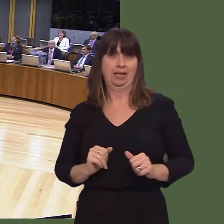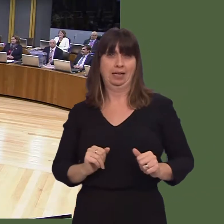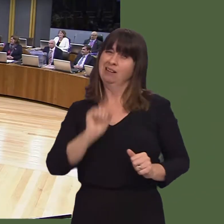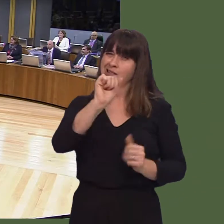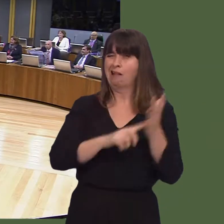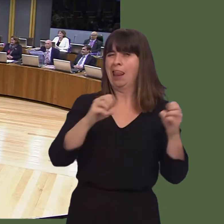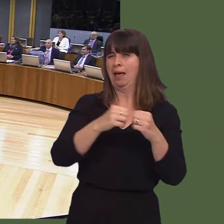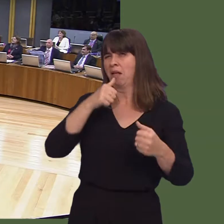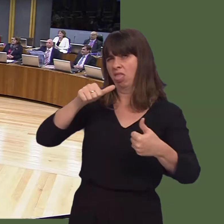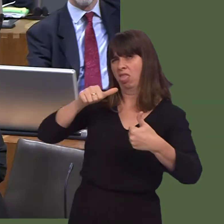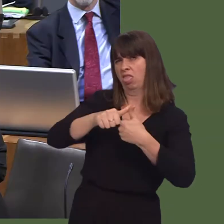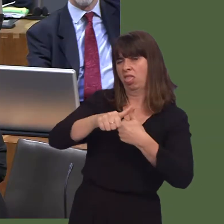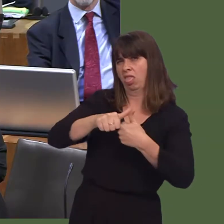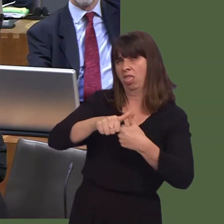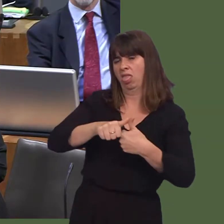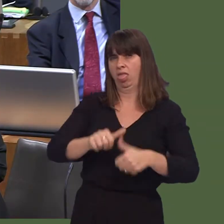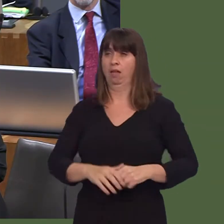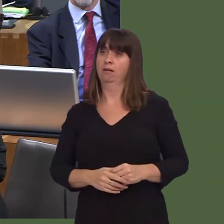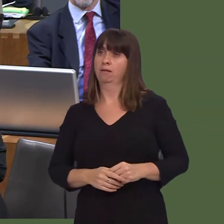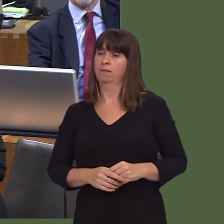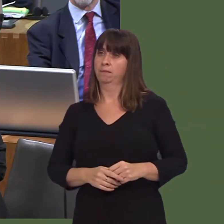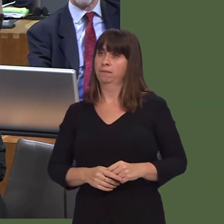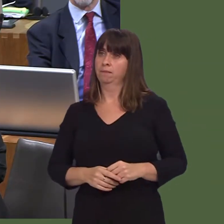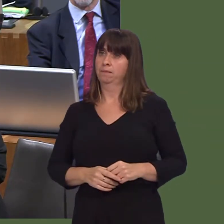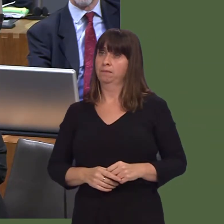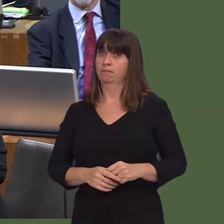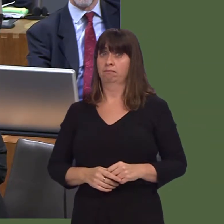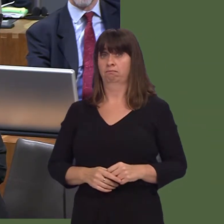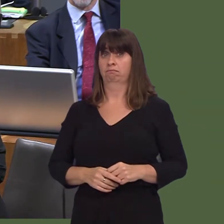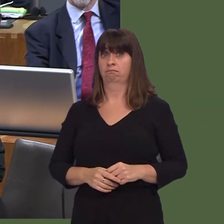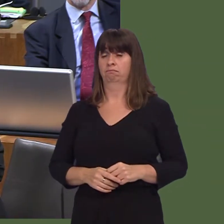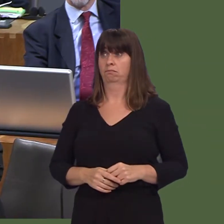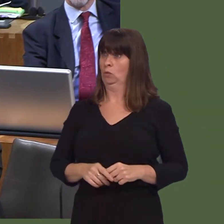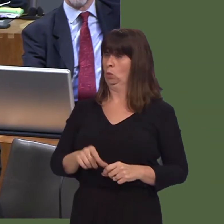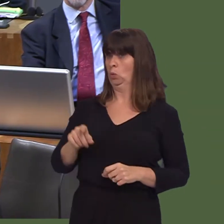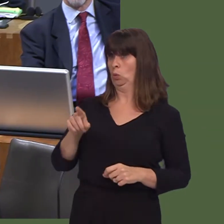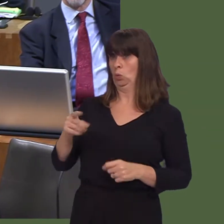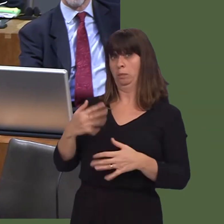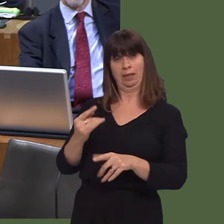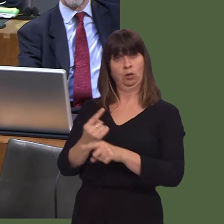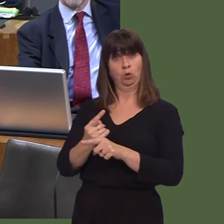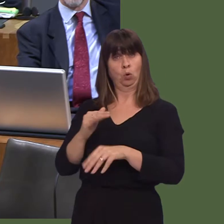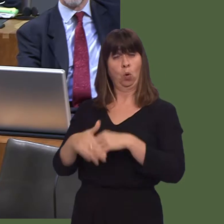Julie James AM: Well, the leader of the opposition says that you couldn't make this stuff up